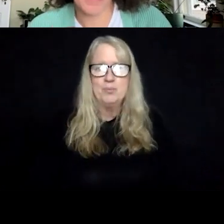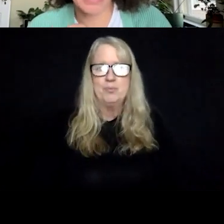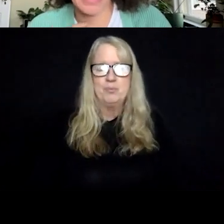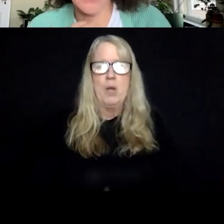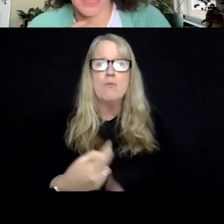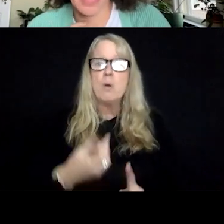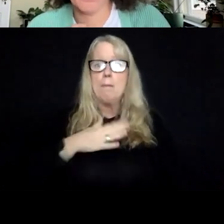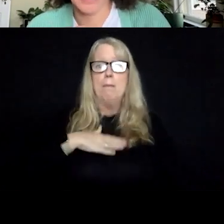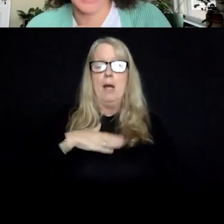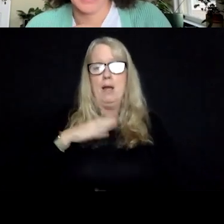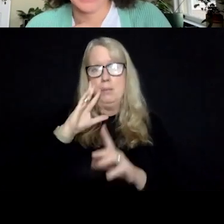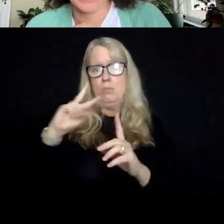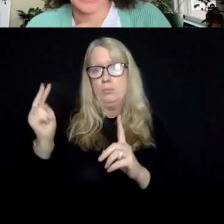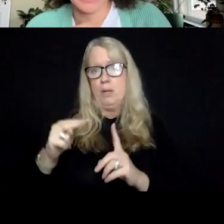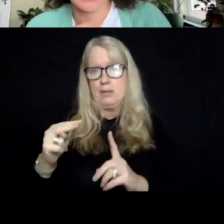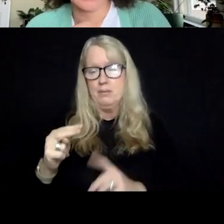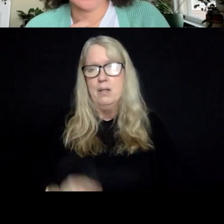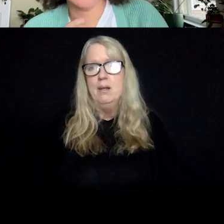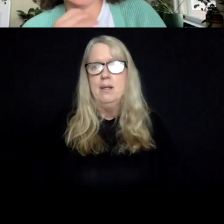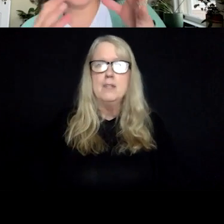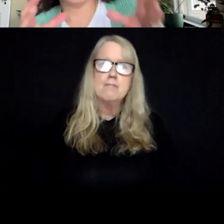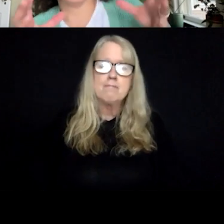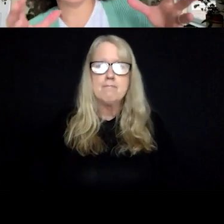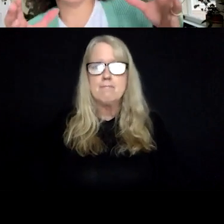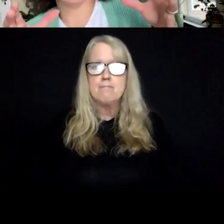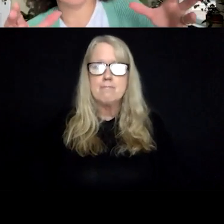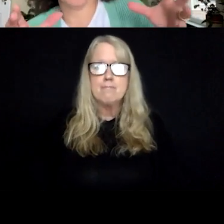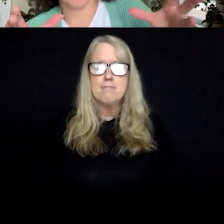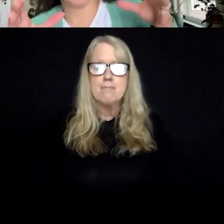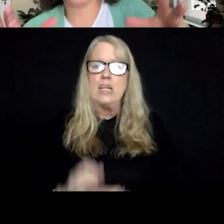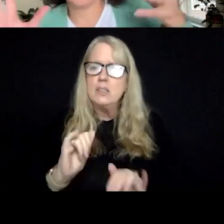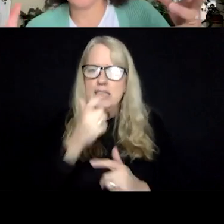PERSPECTIVE, IT IS AN INTERESTING THING TO THINK ABOUT WHAT IS A